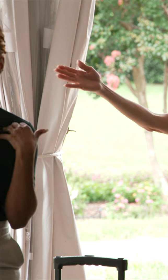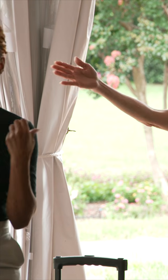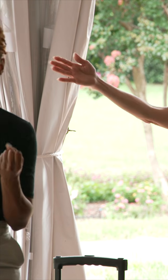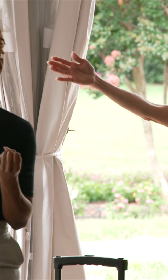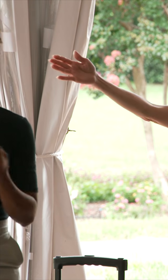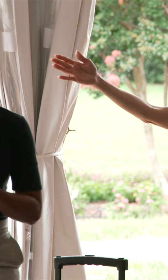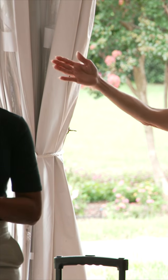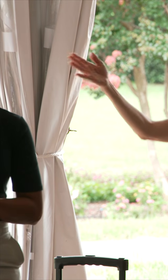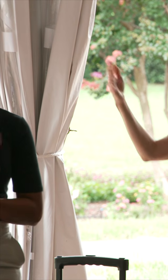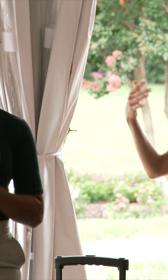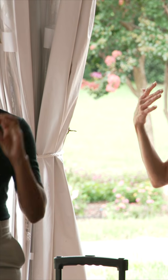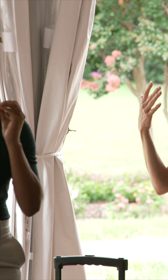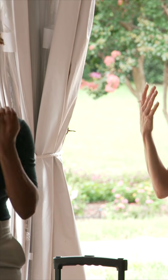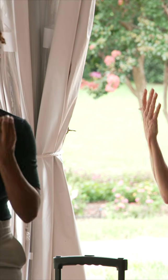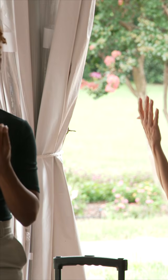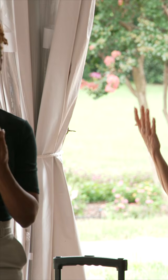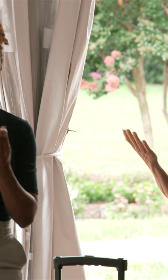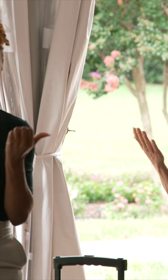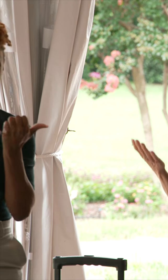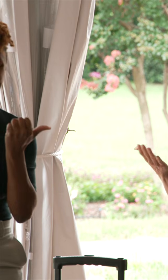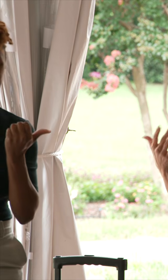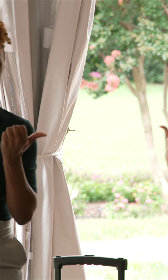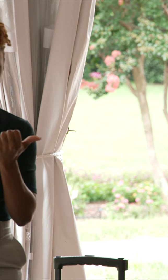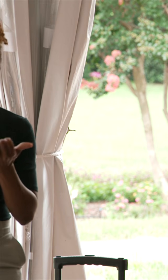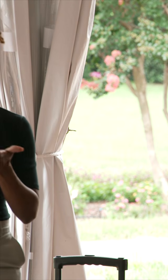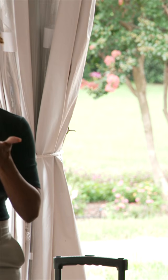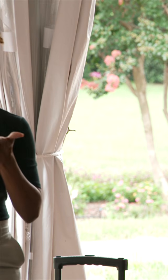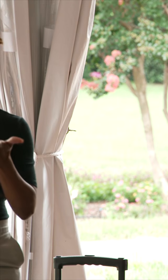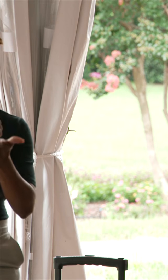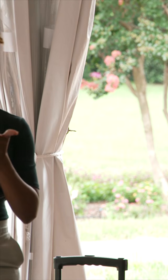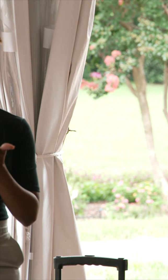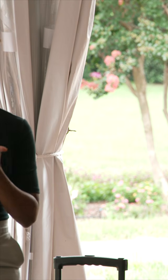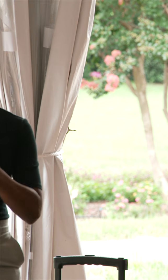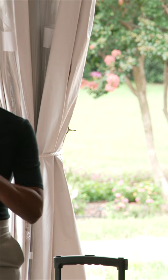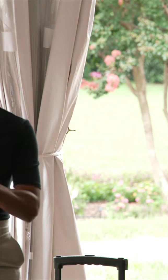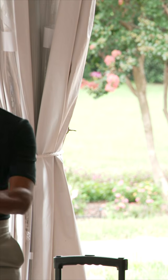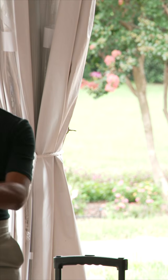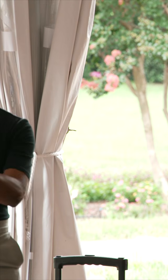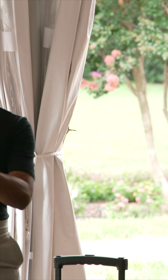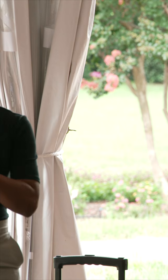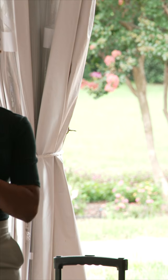of Assistant Secretary of Health, so it was just an honor to work with one of our program offices,